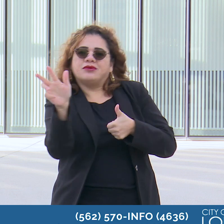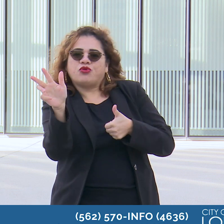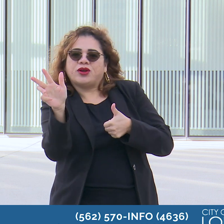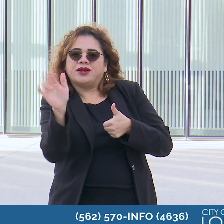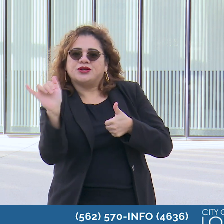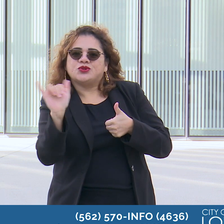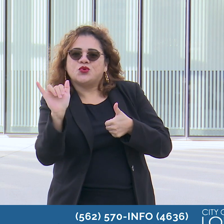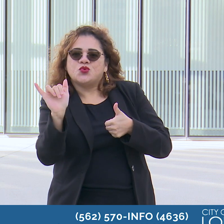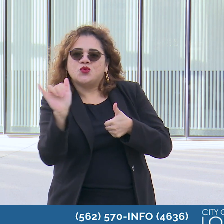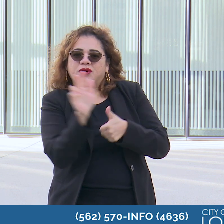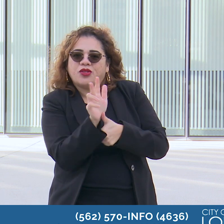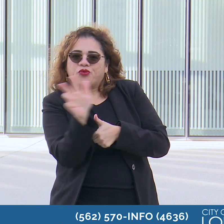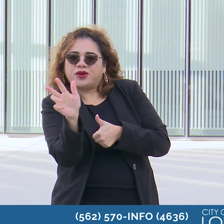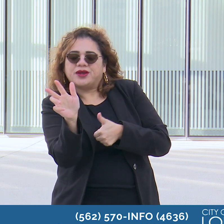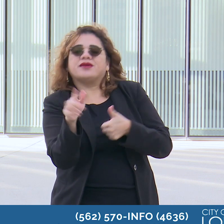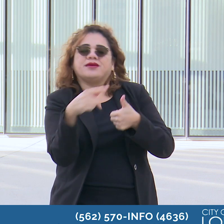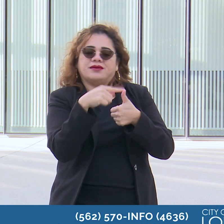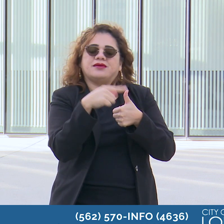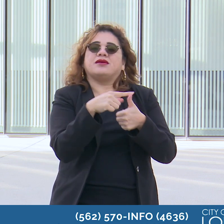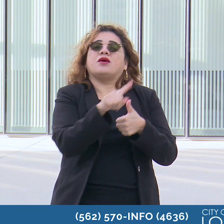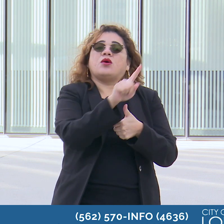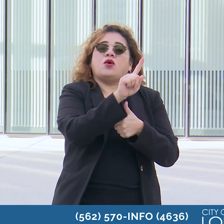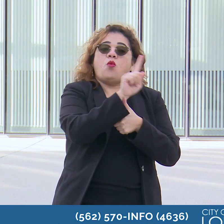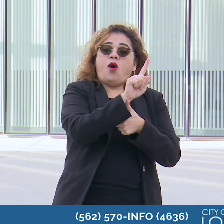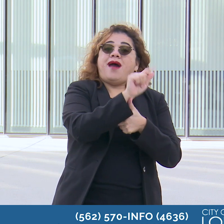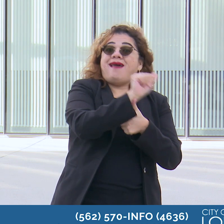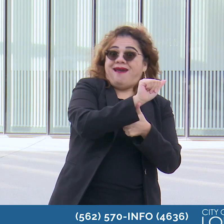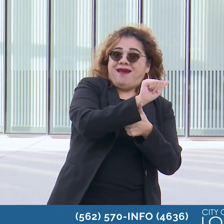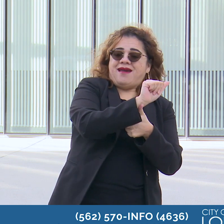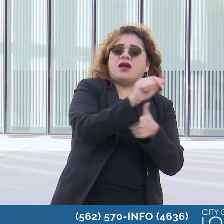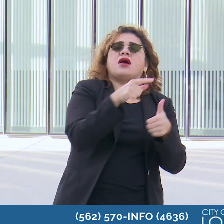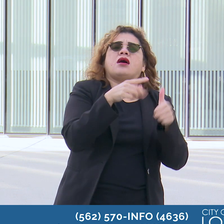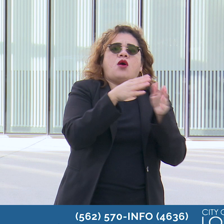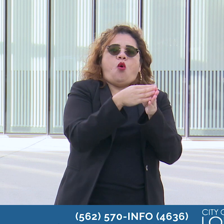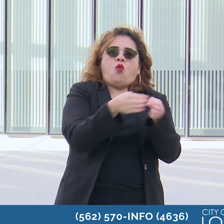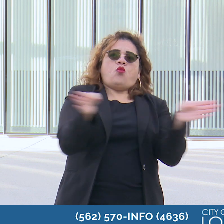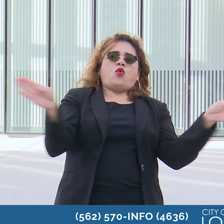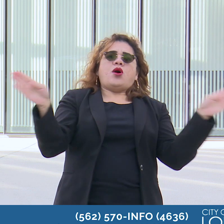So phase 1A is basically our healthcare.